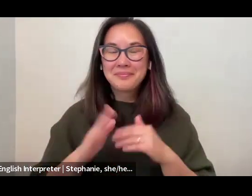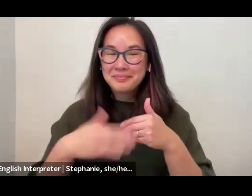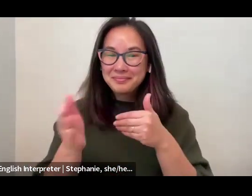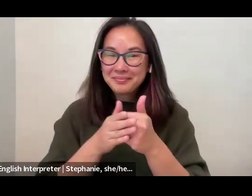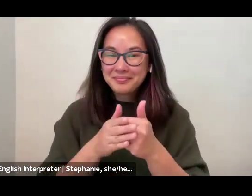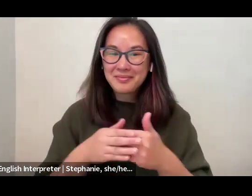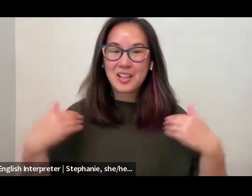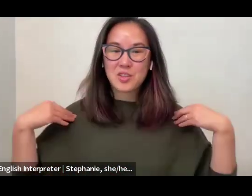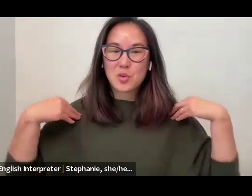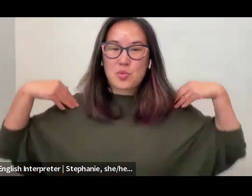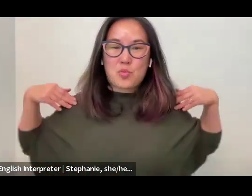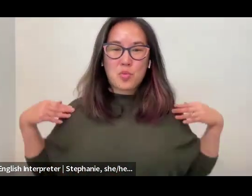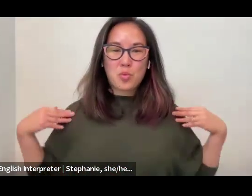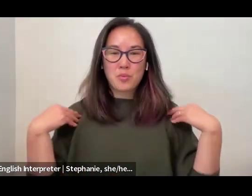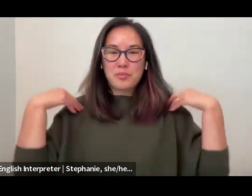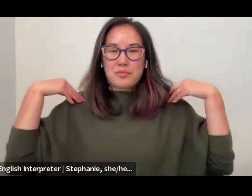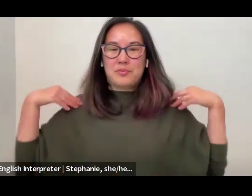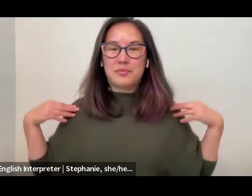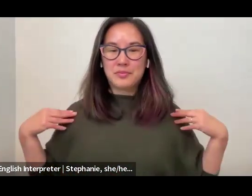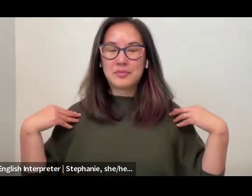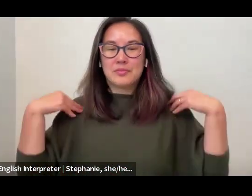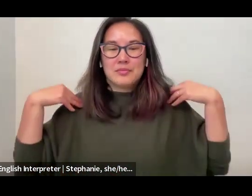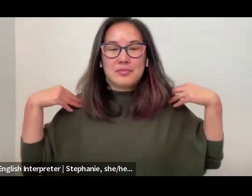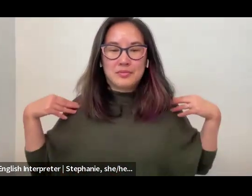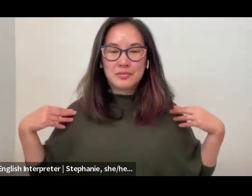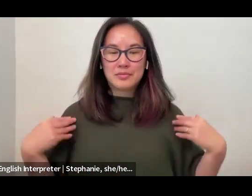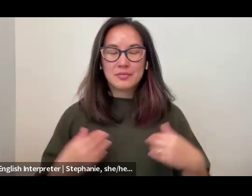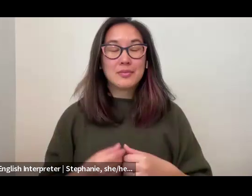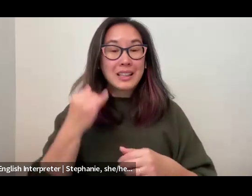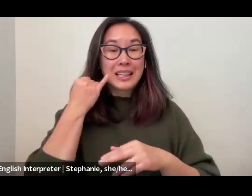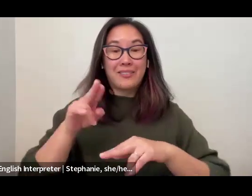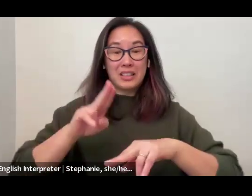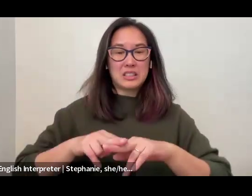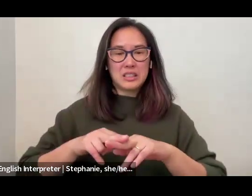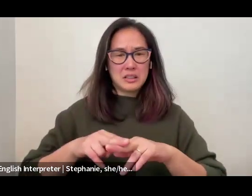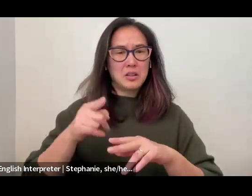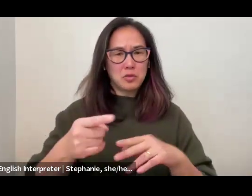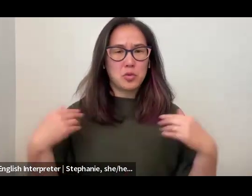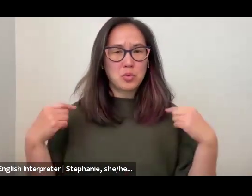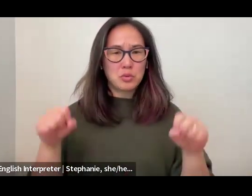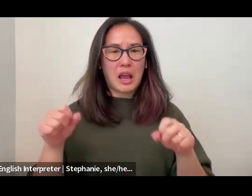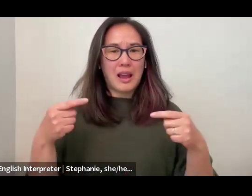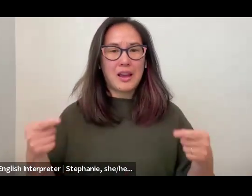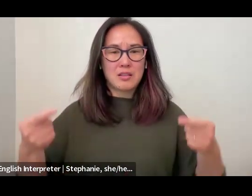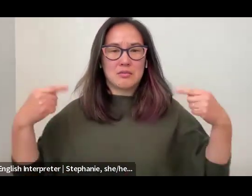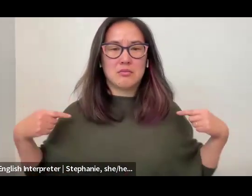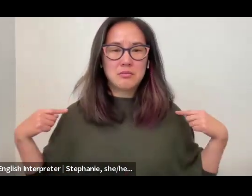If you are sitting, you could have the space to roll your shoulders back. You can rock with it.